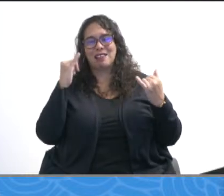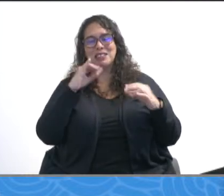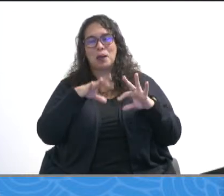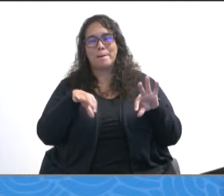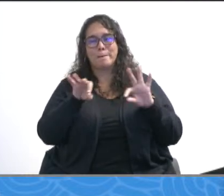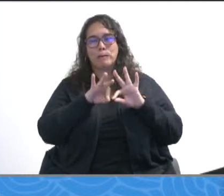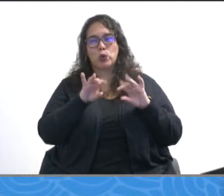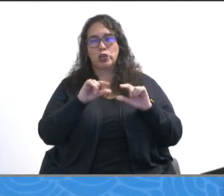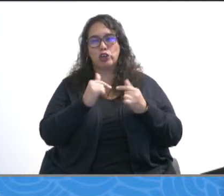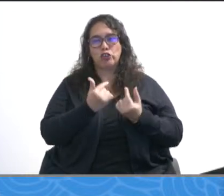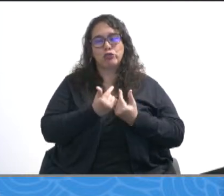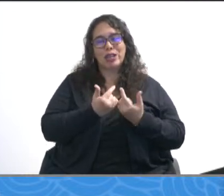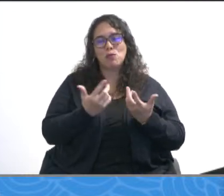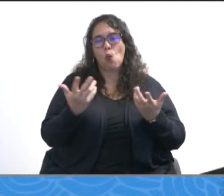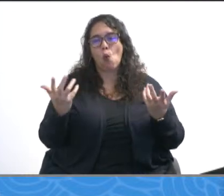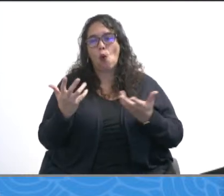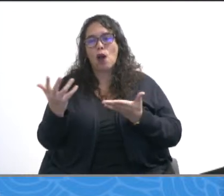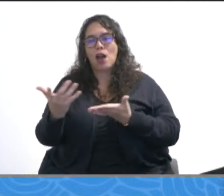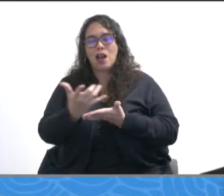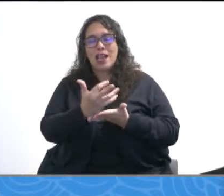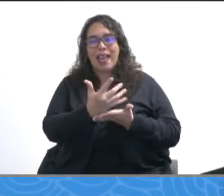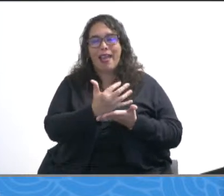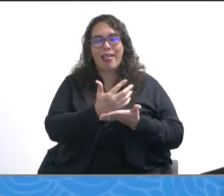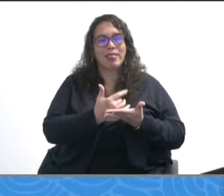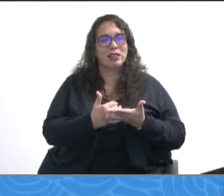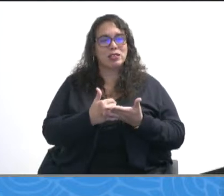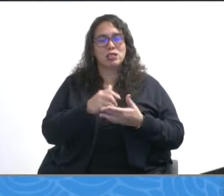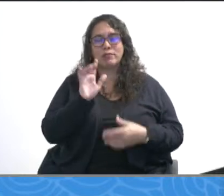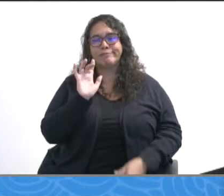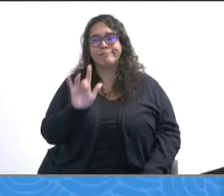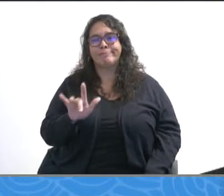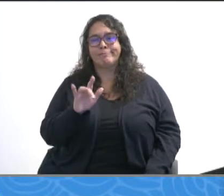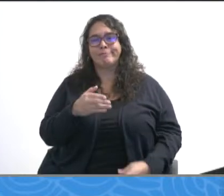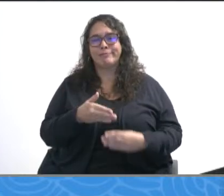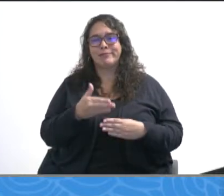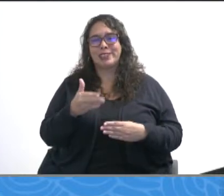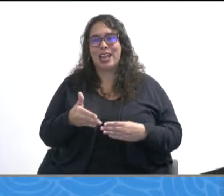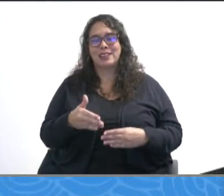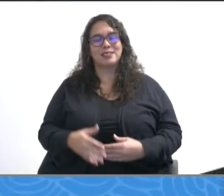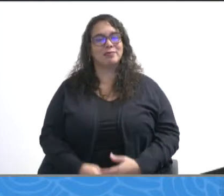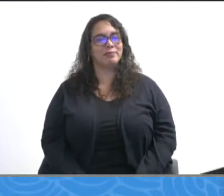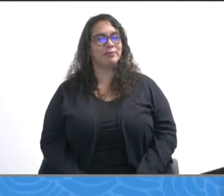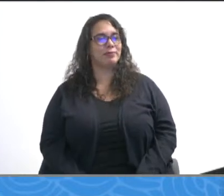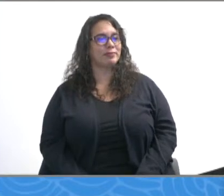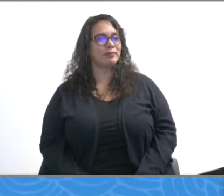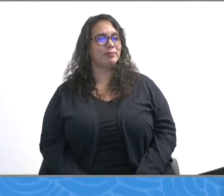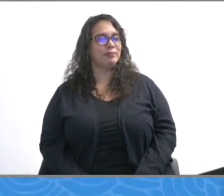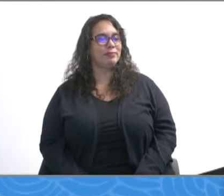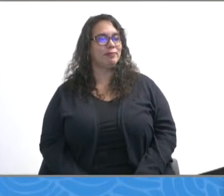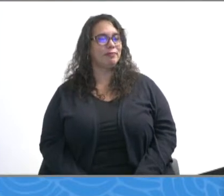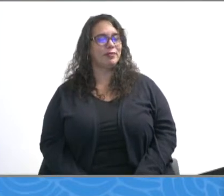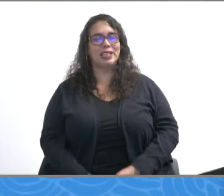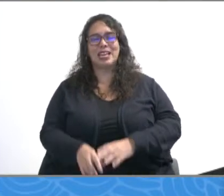and so what's being gathered. So I would just go ahead and click next. And this is where that video is.